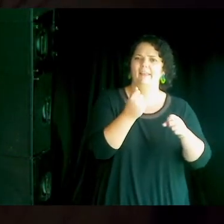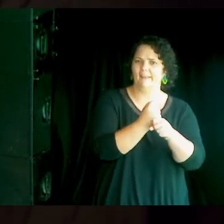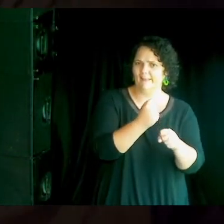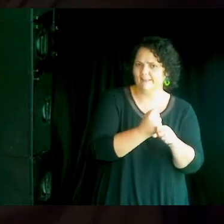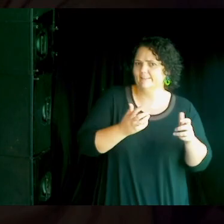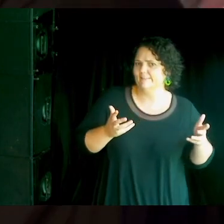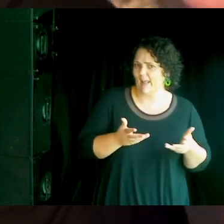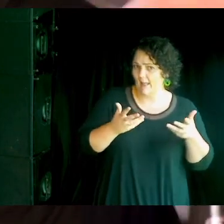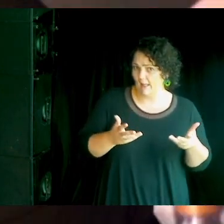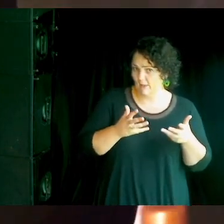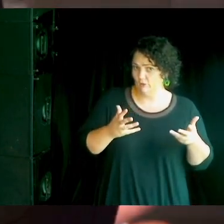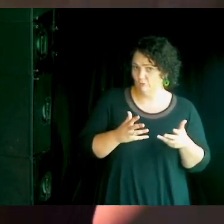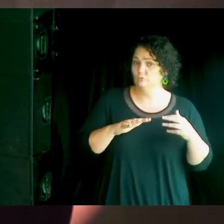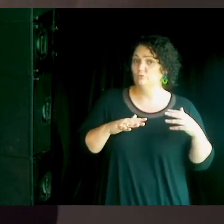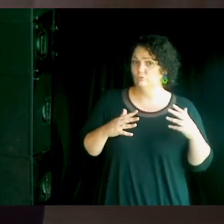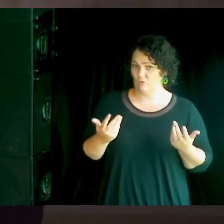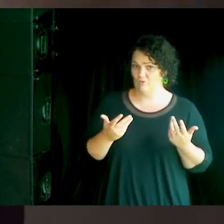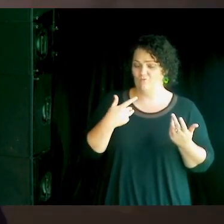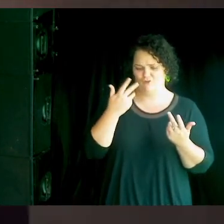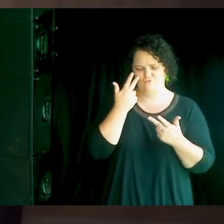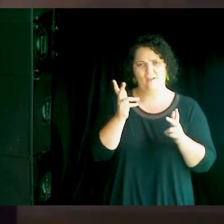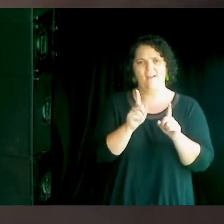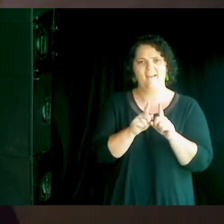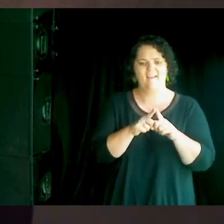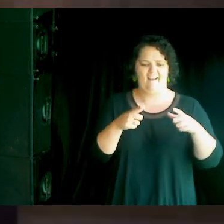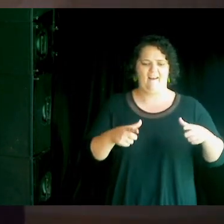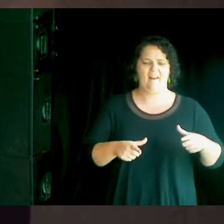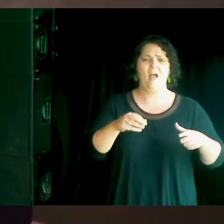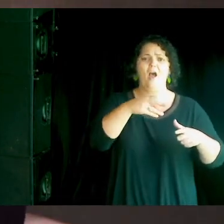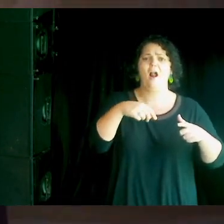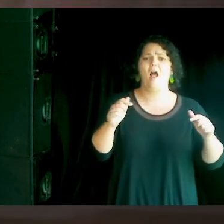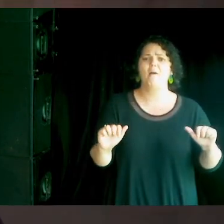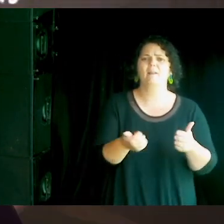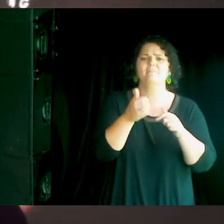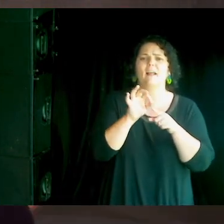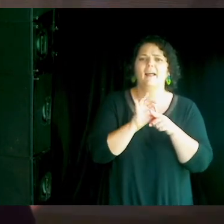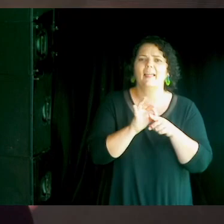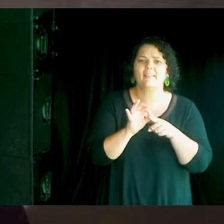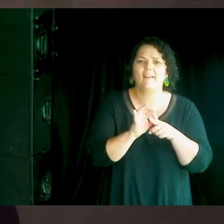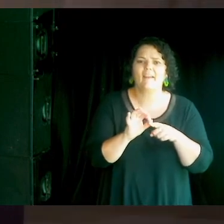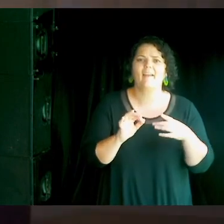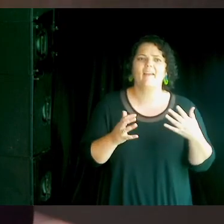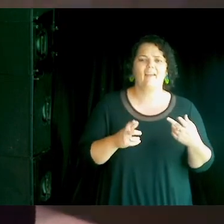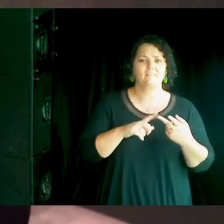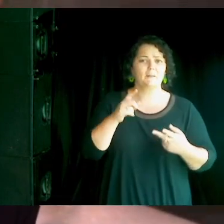so I presented this way lots of colors but basically very simple ingredient I only fried the